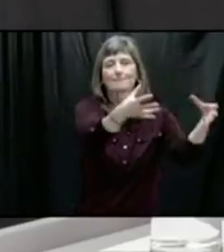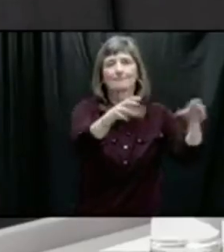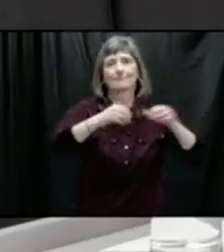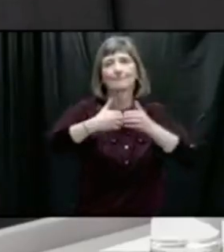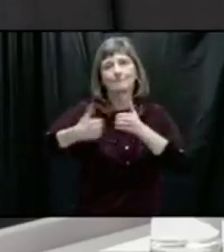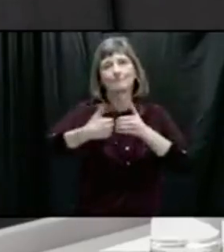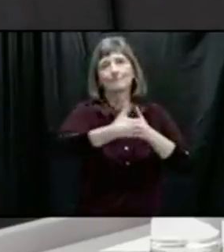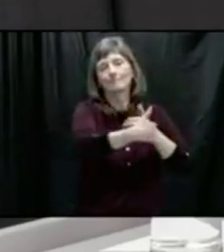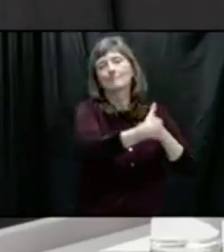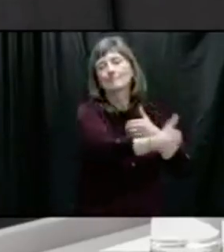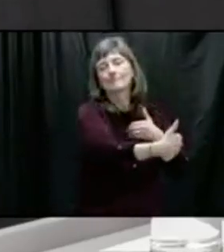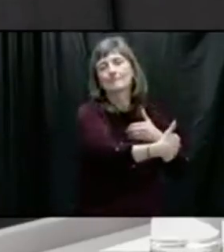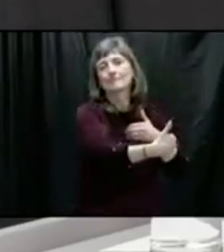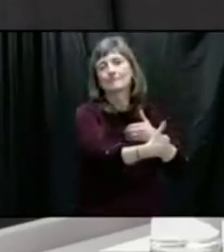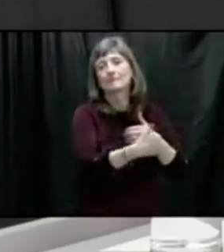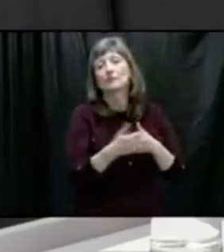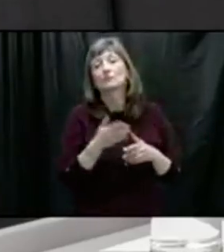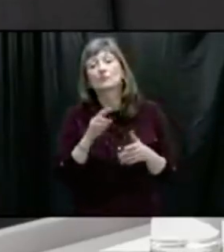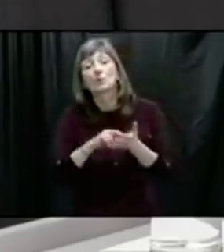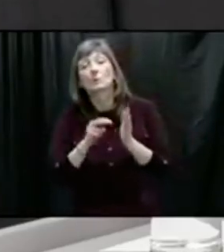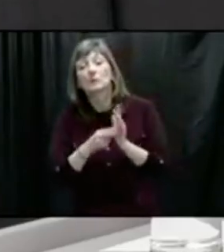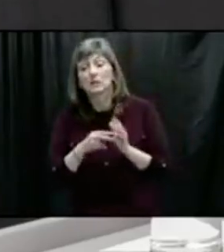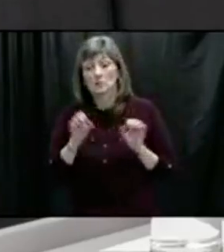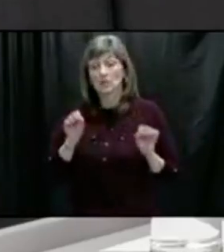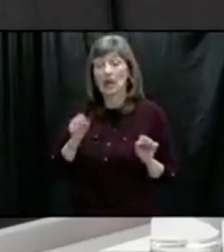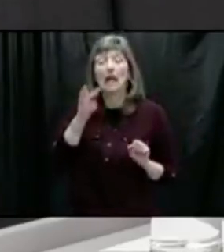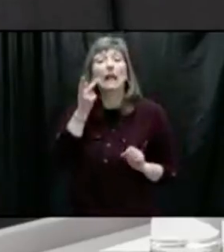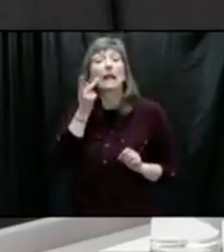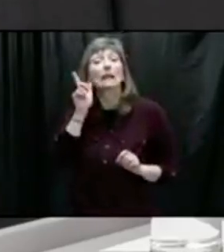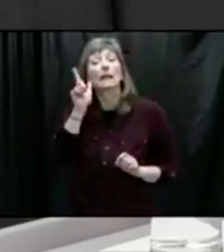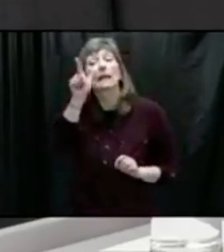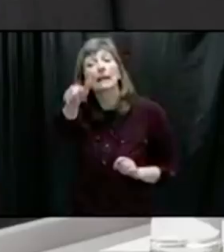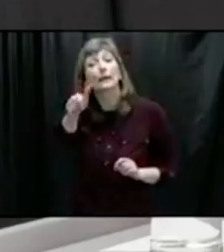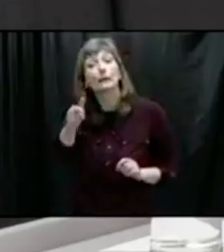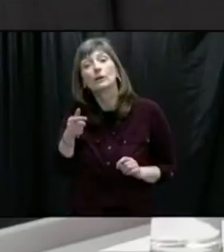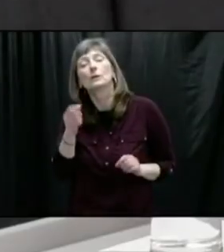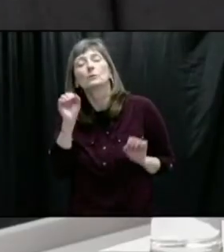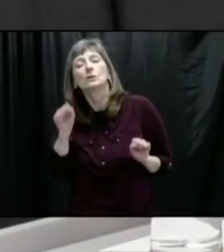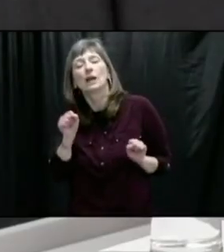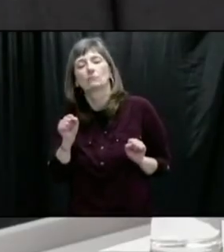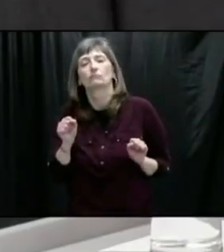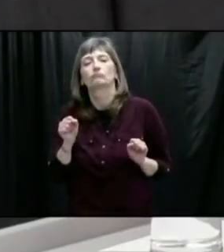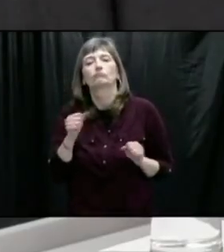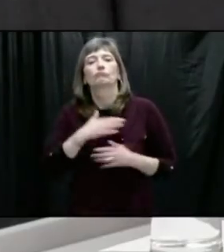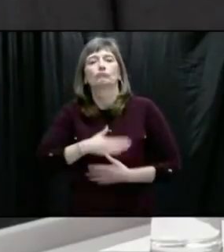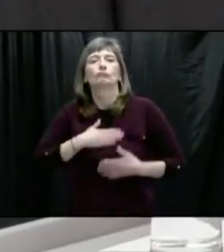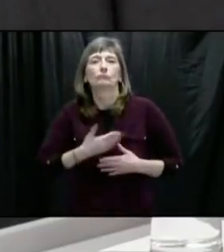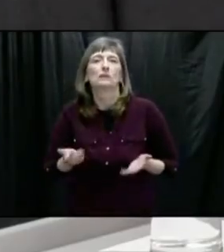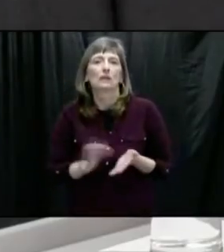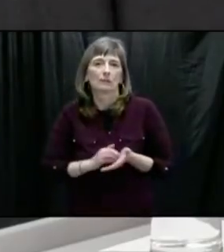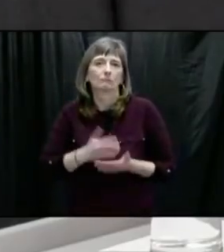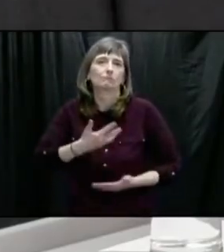TO A TIME WHEN WE CAN RESUME OUR LIVES AND MOVE FORWARD.